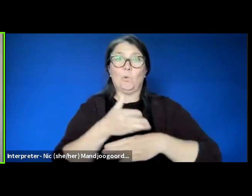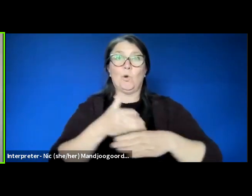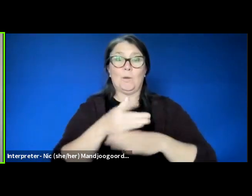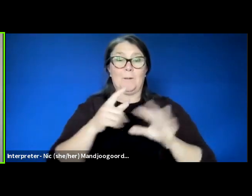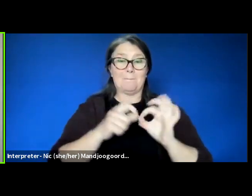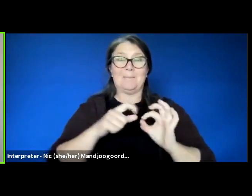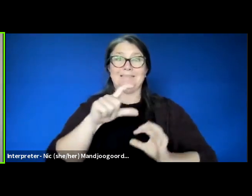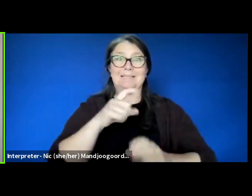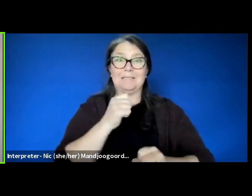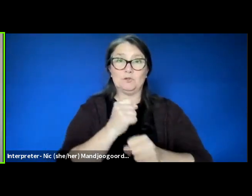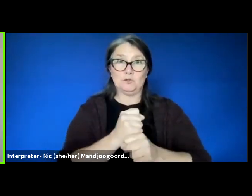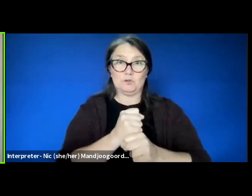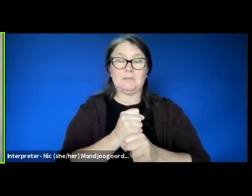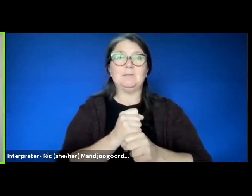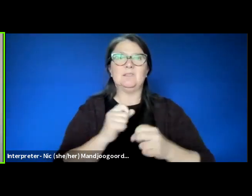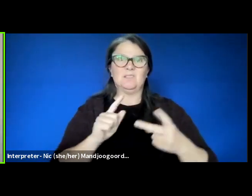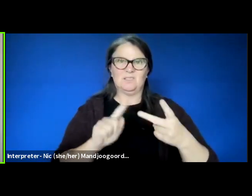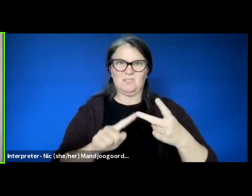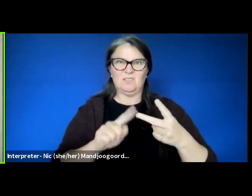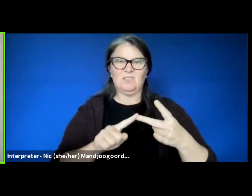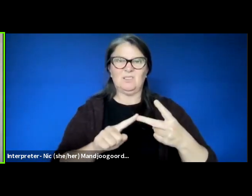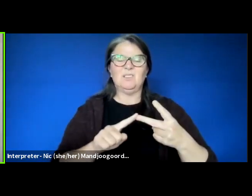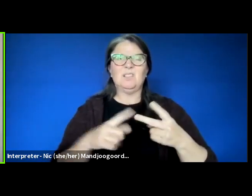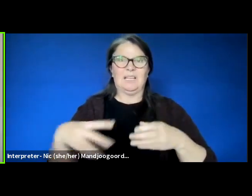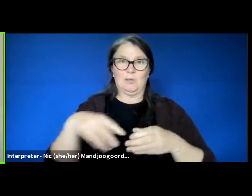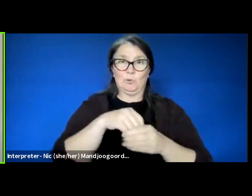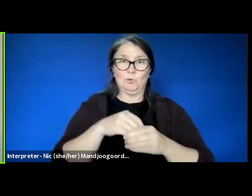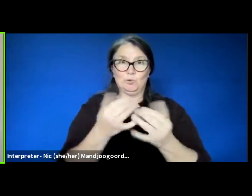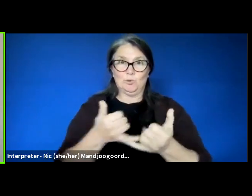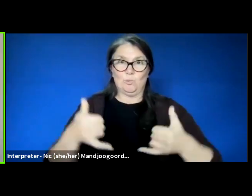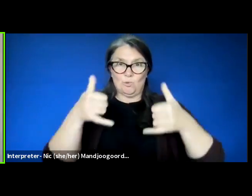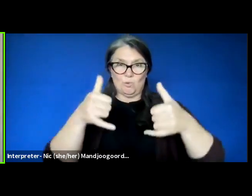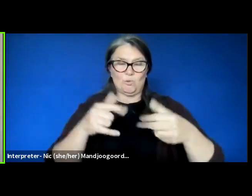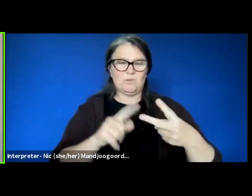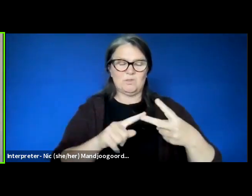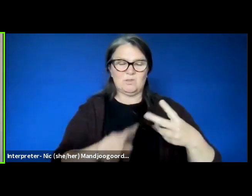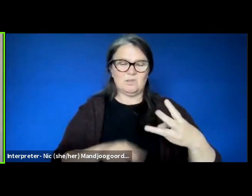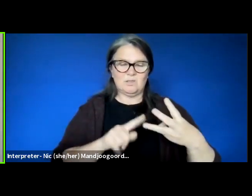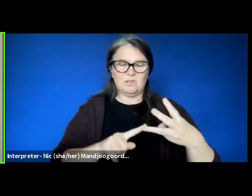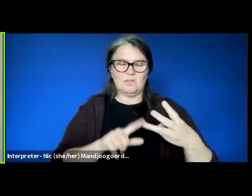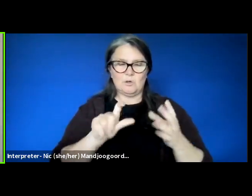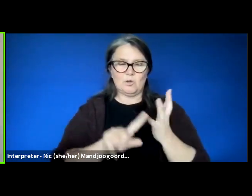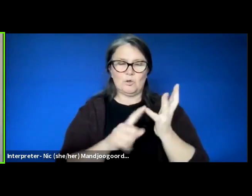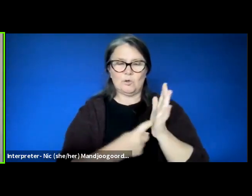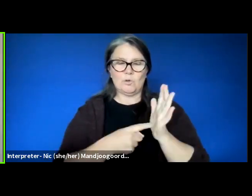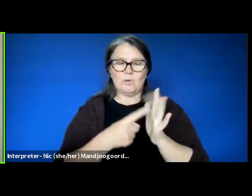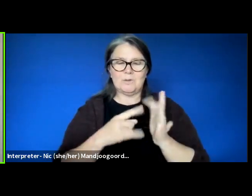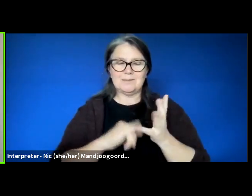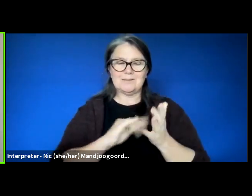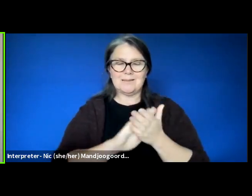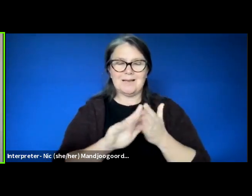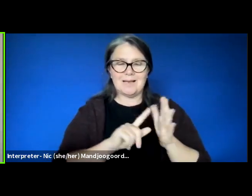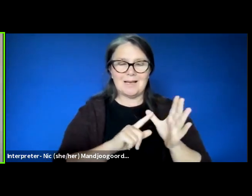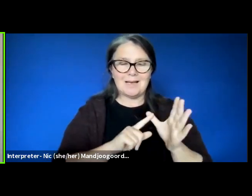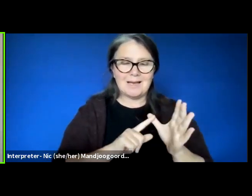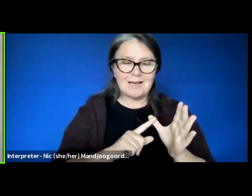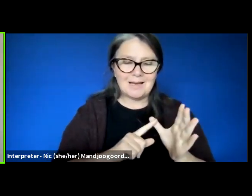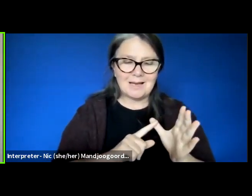consumer practice of base AJ and a recent finalist in the network leader of the. year in the Australian else year in the Australian LGBT Q inclusion awards. Curtis has at forrester